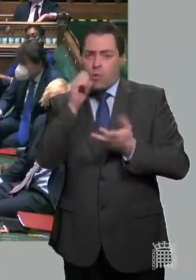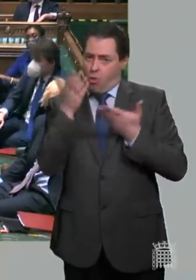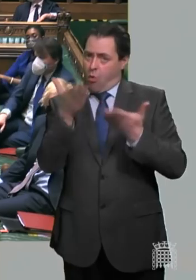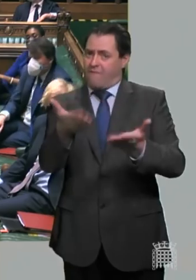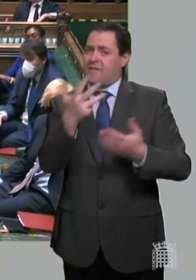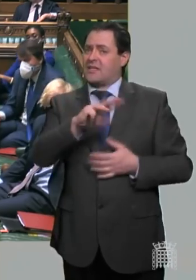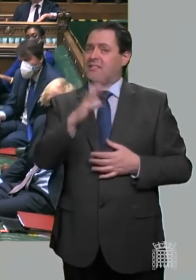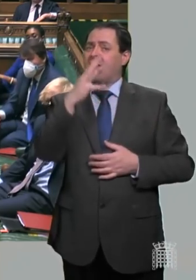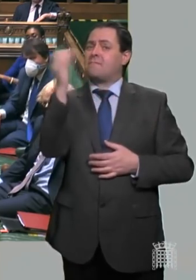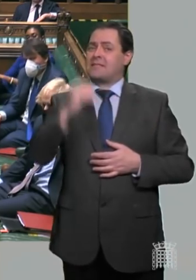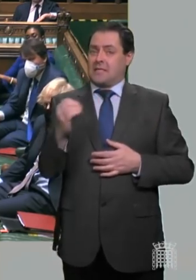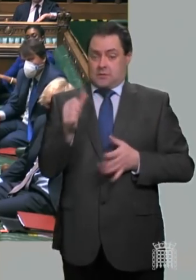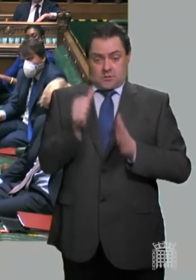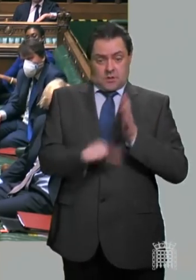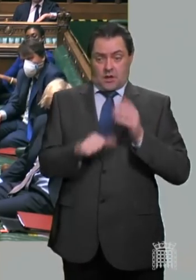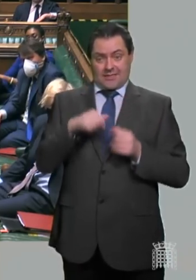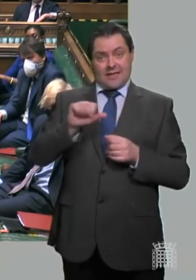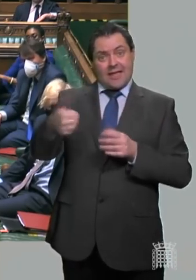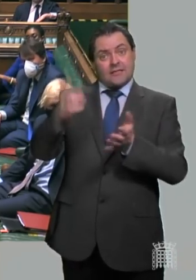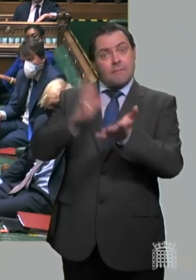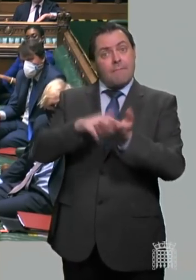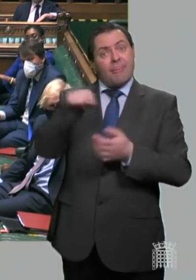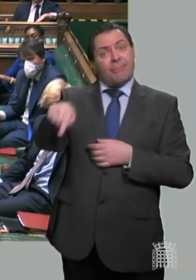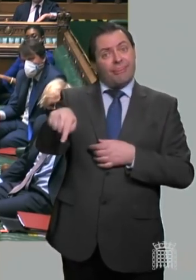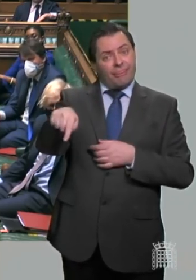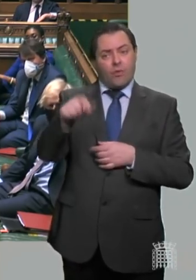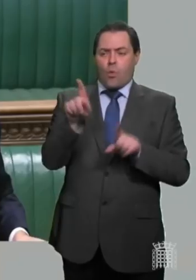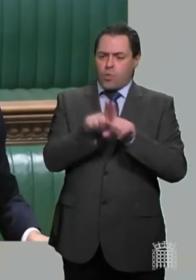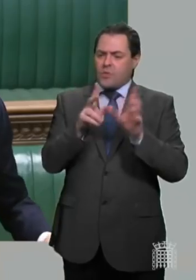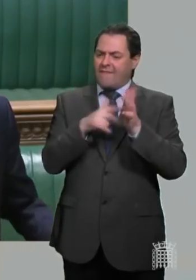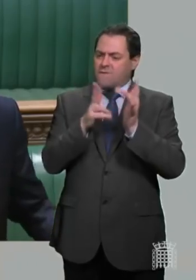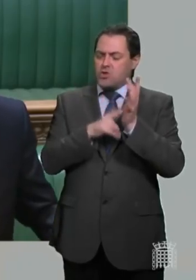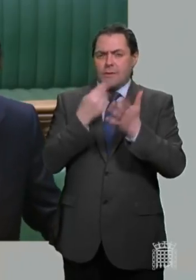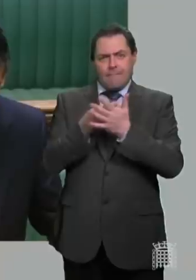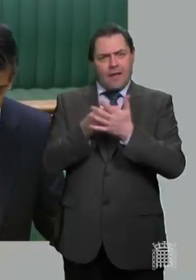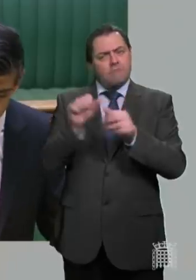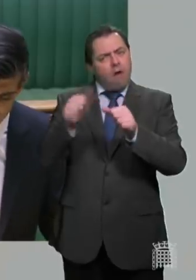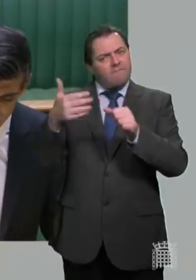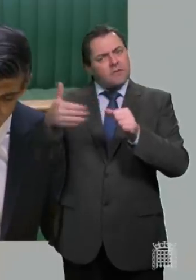from next month. I know that more, including Virgin Money, will follow shortly after. This is a